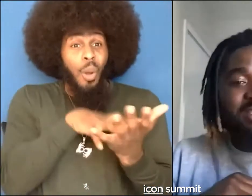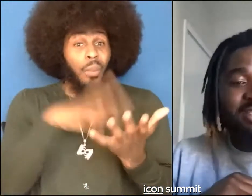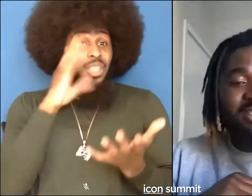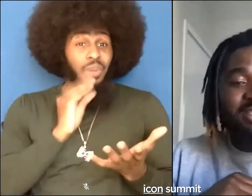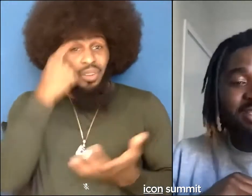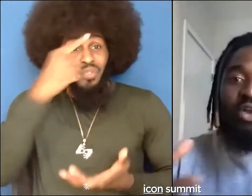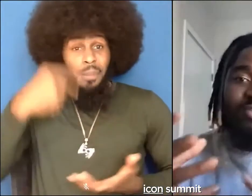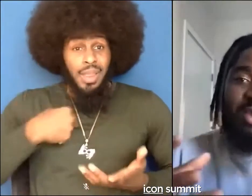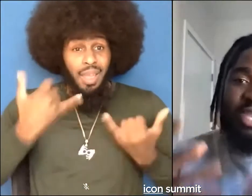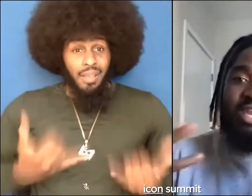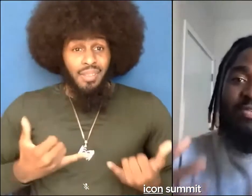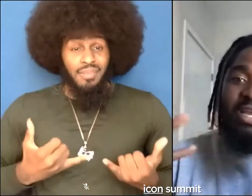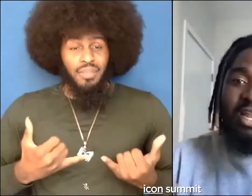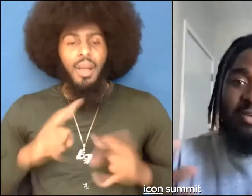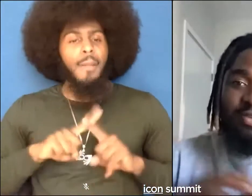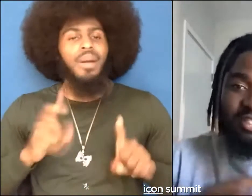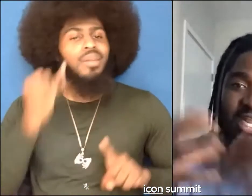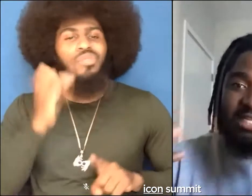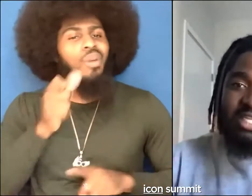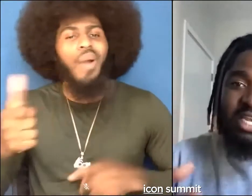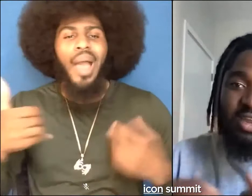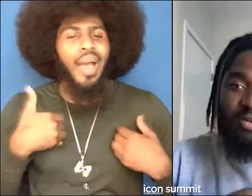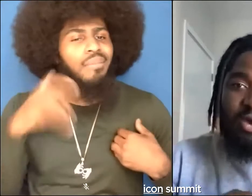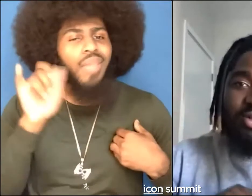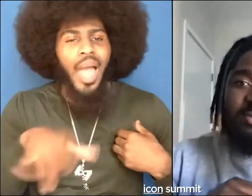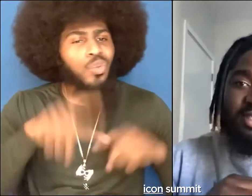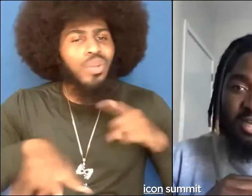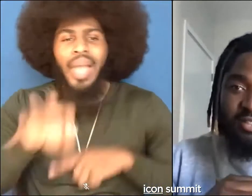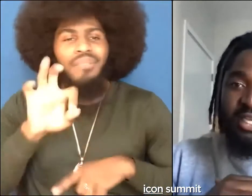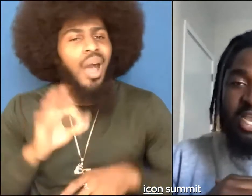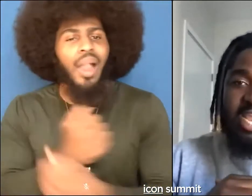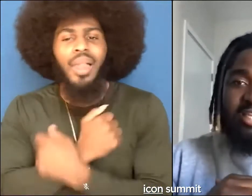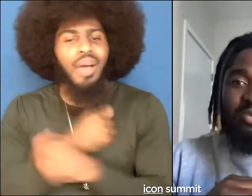But without all of that we cannot find love, which is an understanding of our own deeper selves.